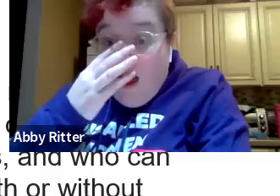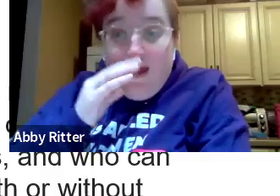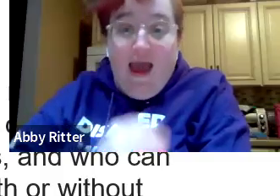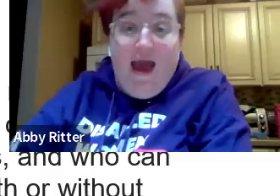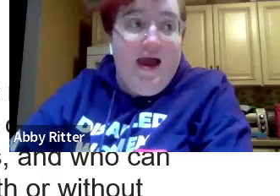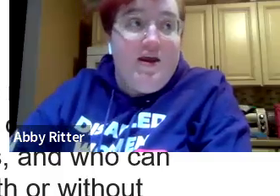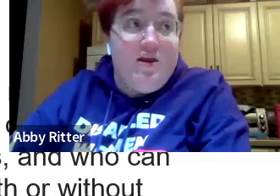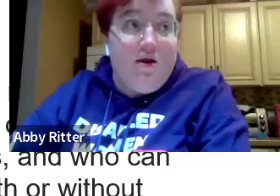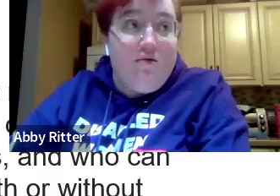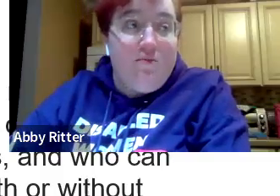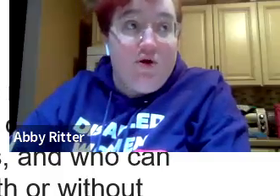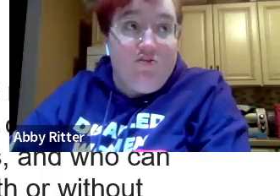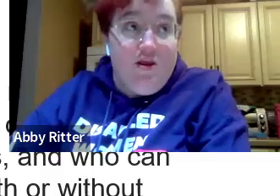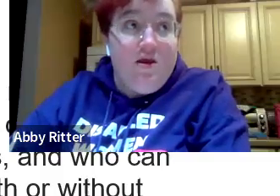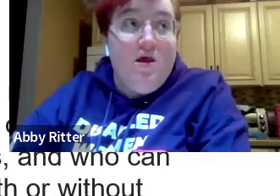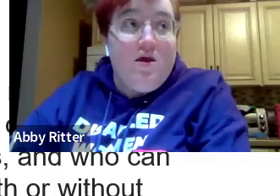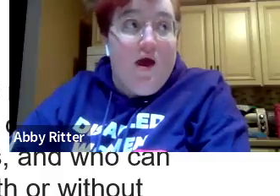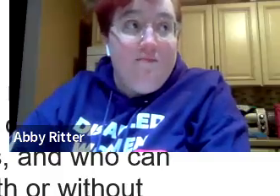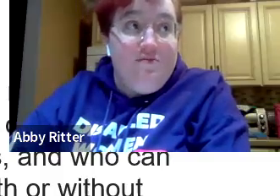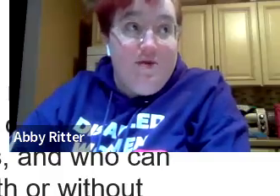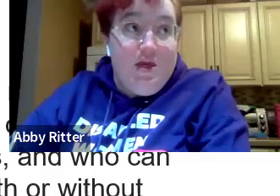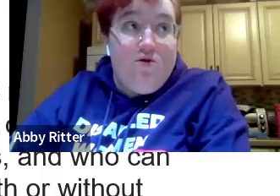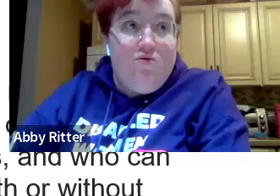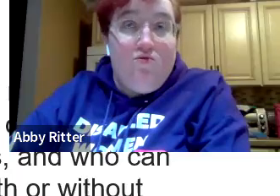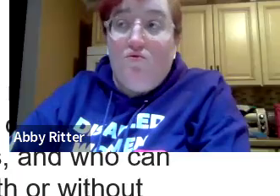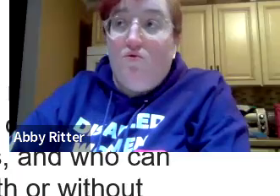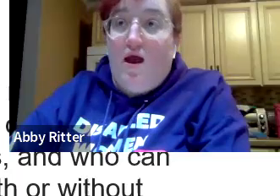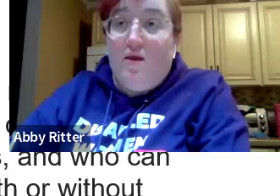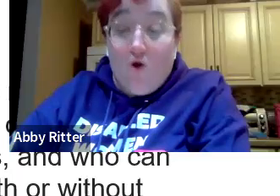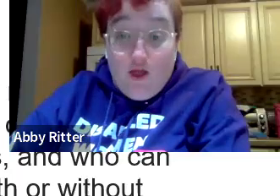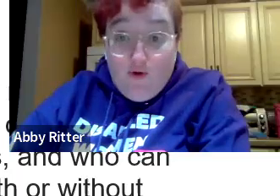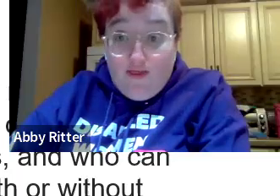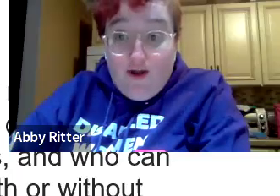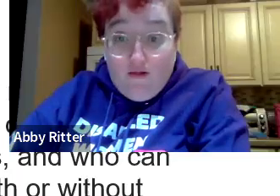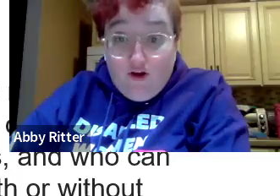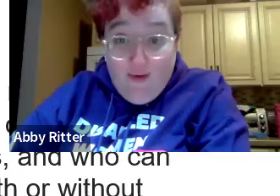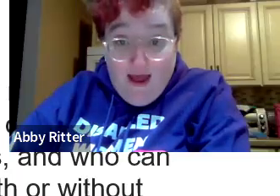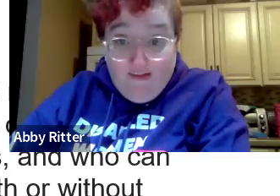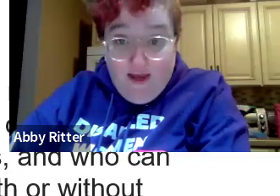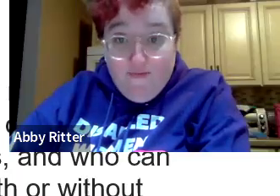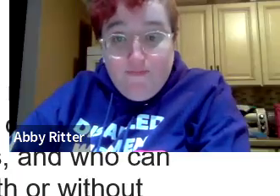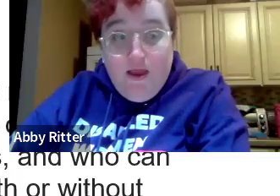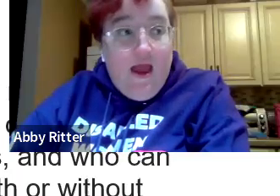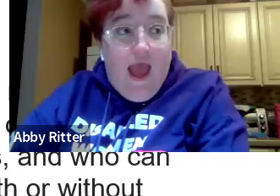related, but how the essential functions an undue hardship can apply in